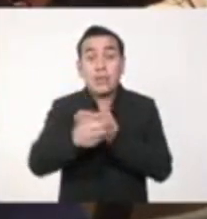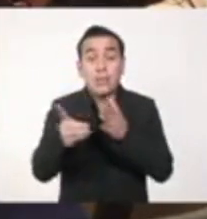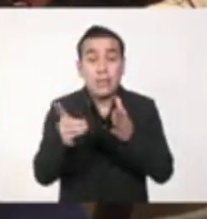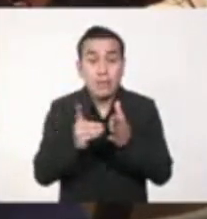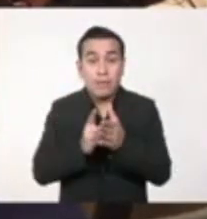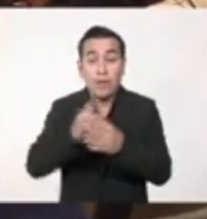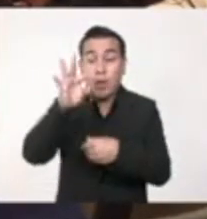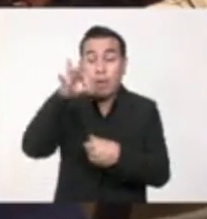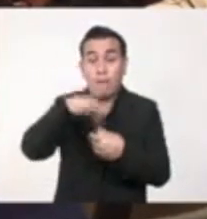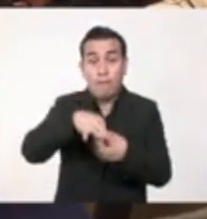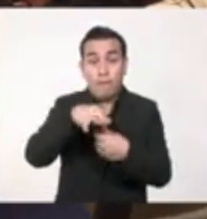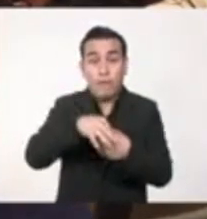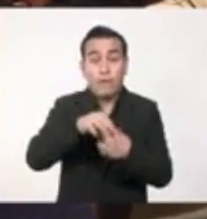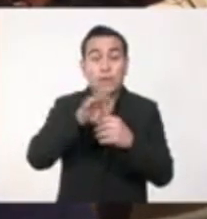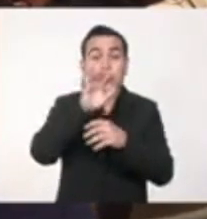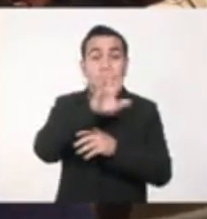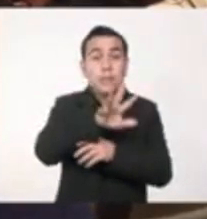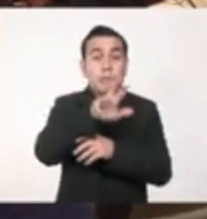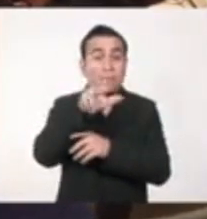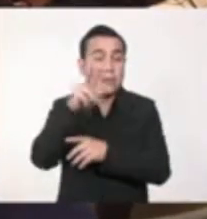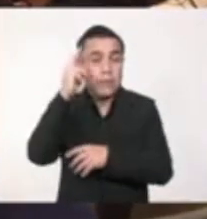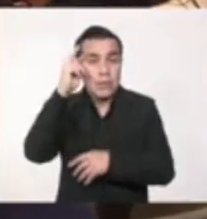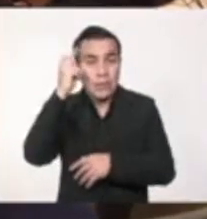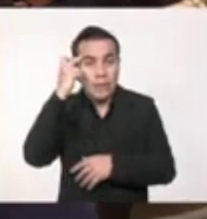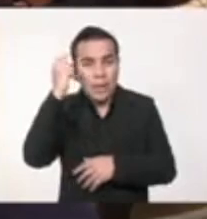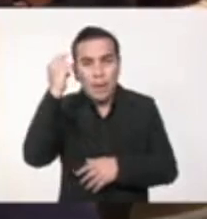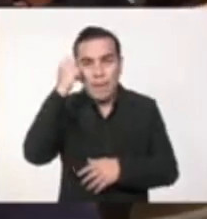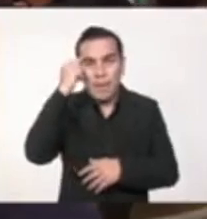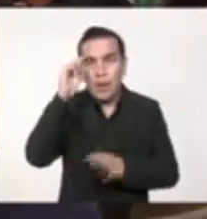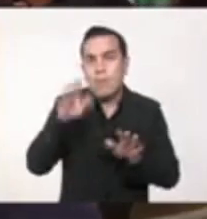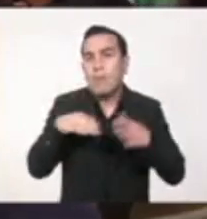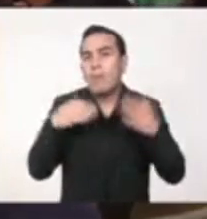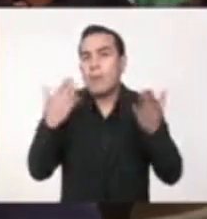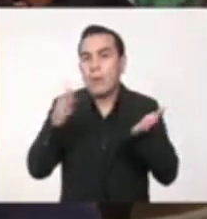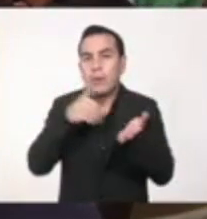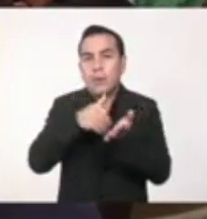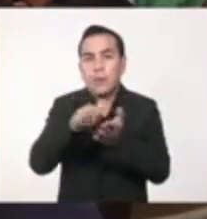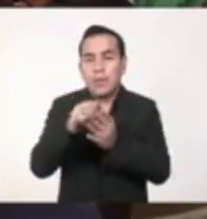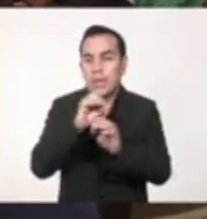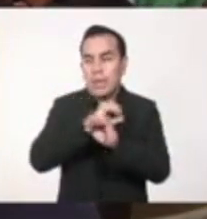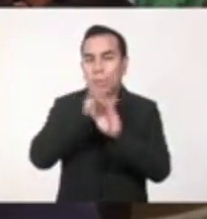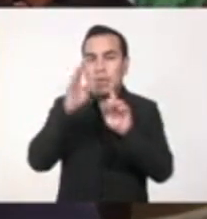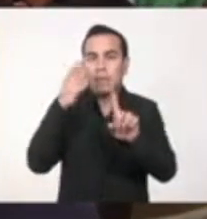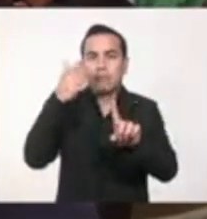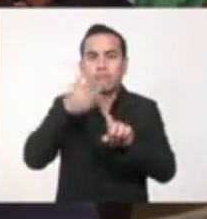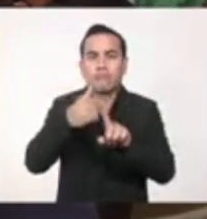the votes at least, and you have to reason what they say, there must be causes, the deputies gave them